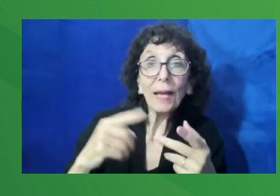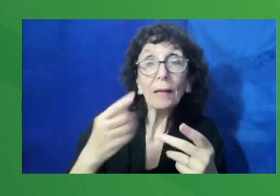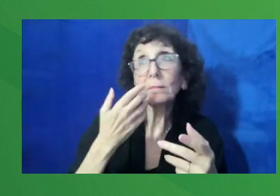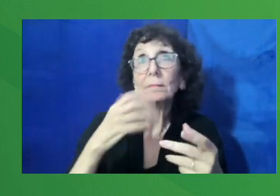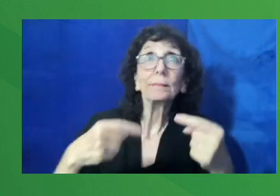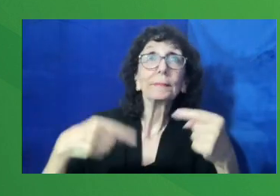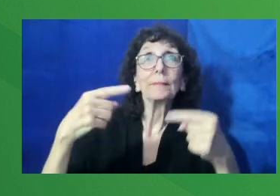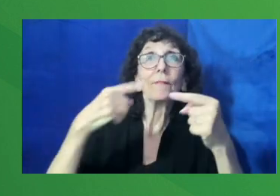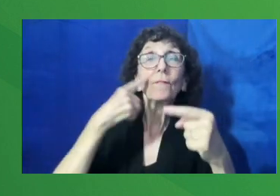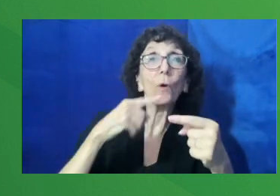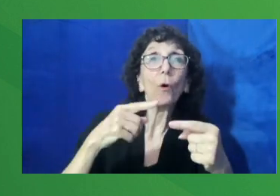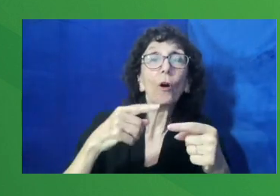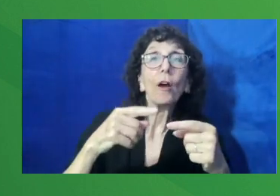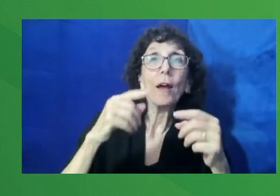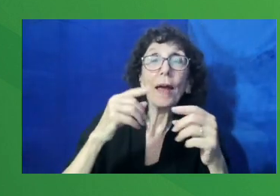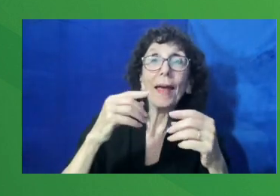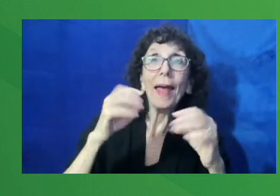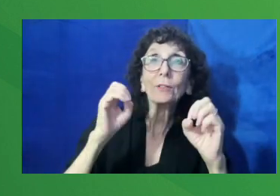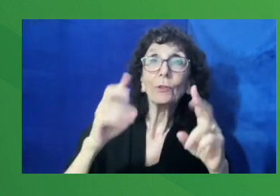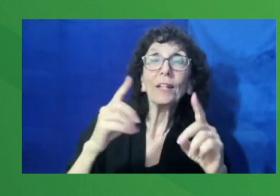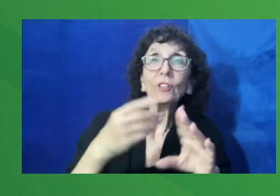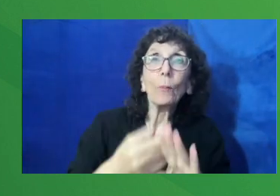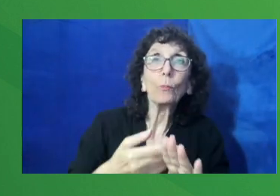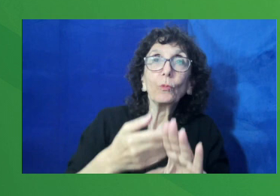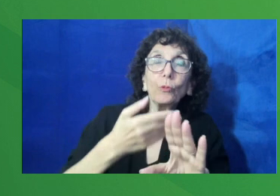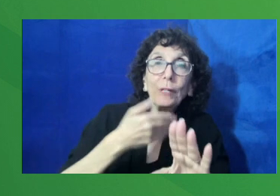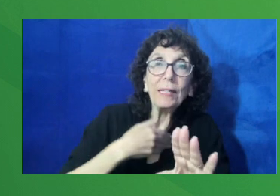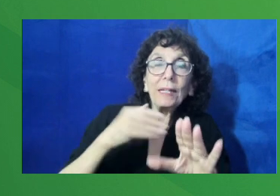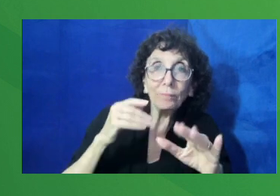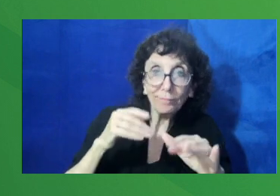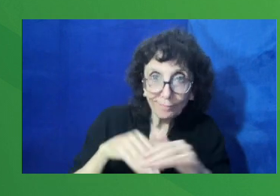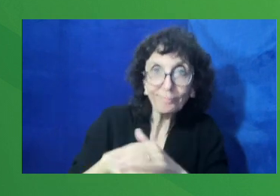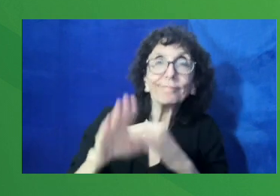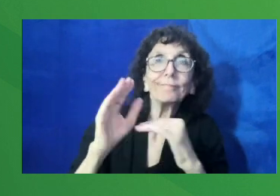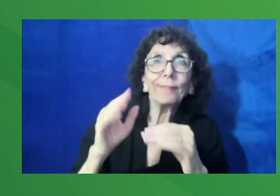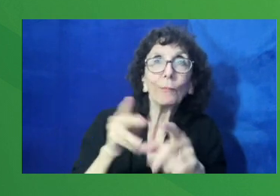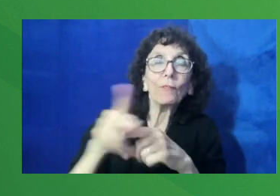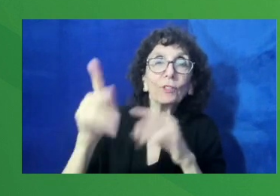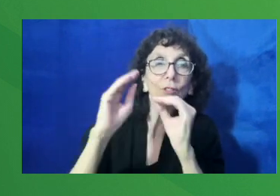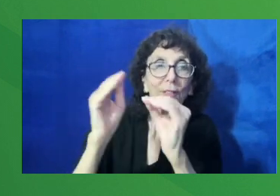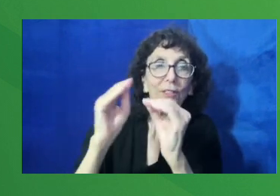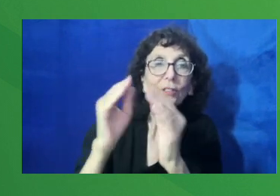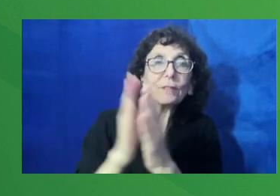education. So, much of what we just learned, let's put into practice in the classroom. He